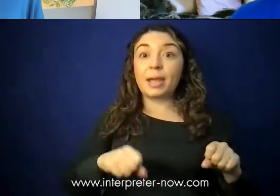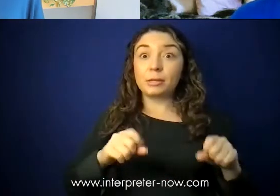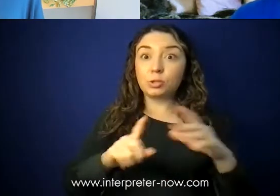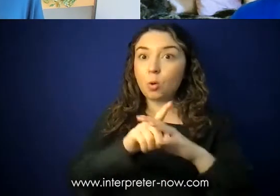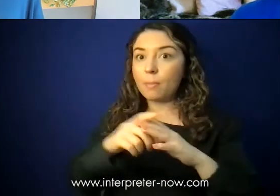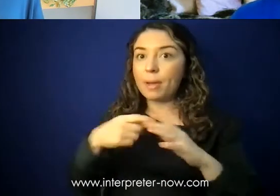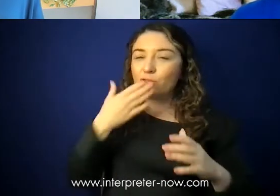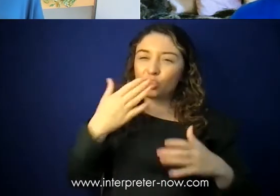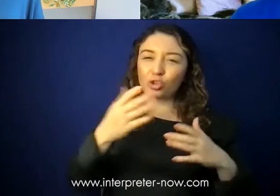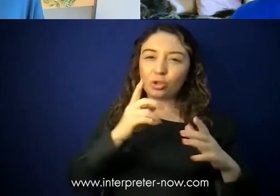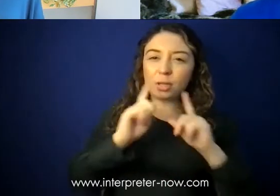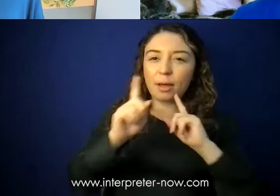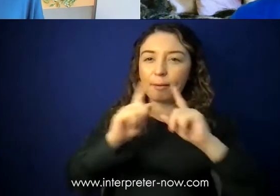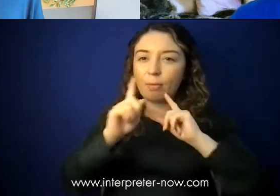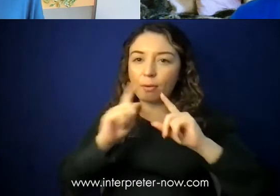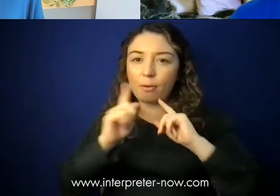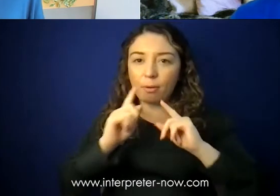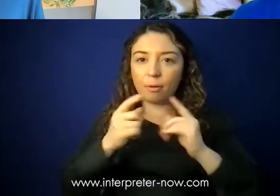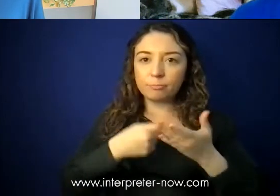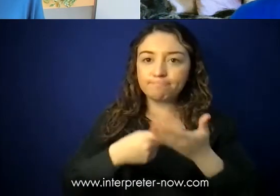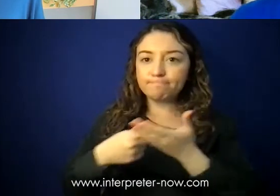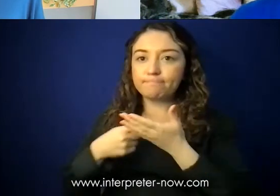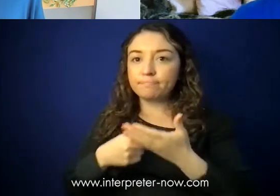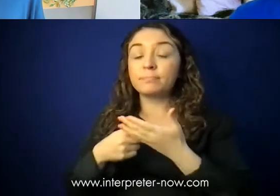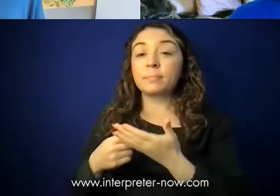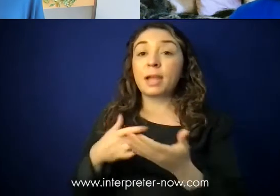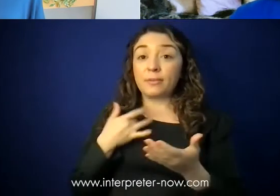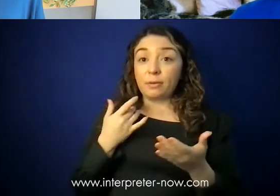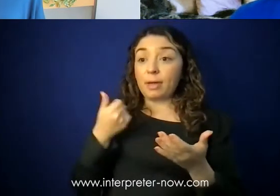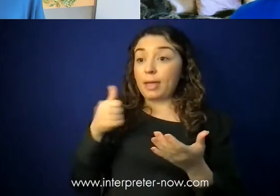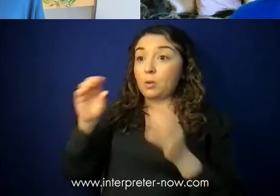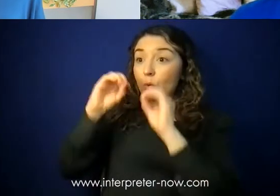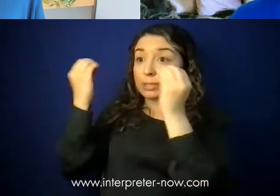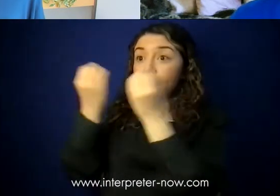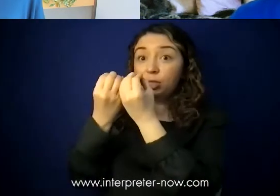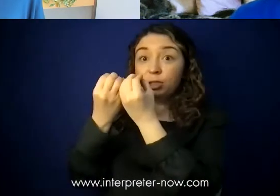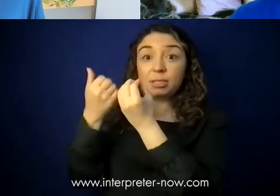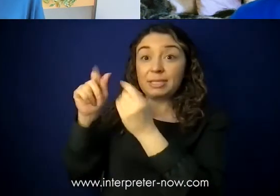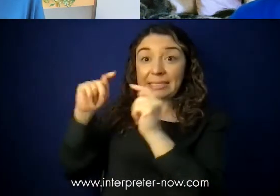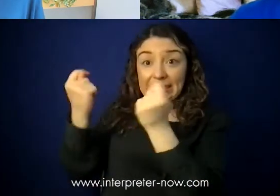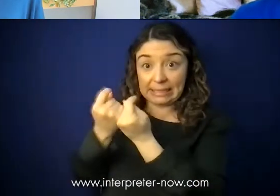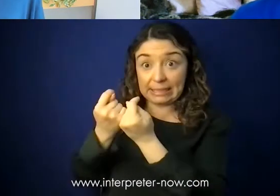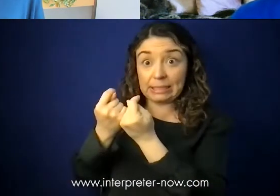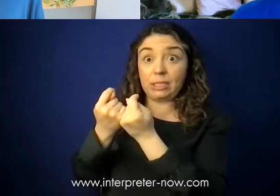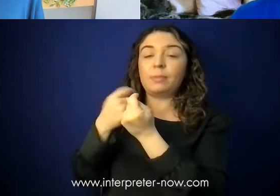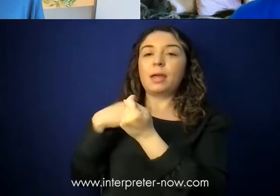I really believe that organizations, and teams in particular, that take the time to relate